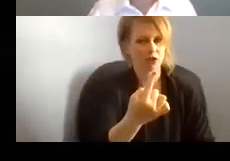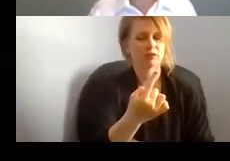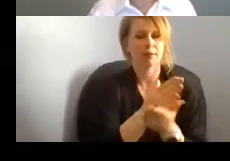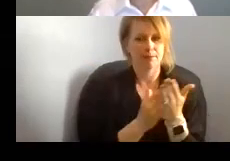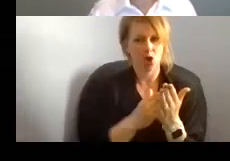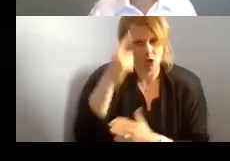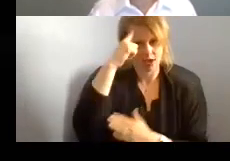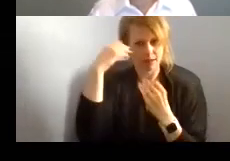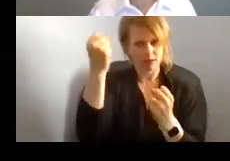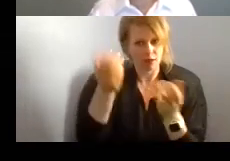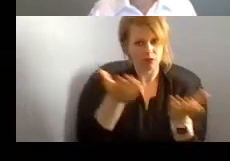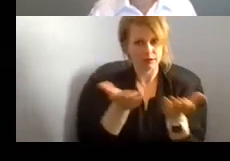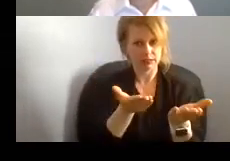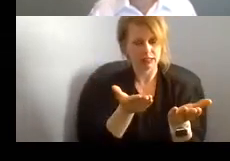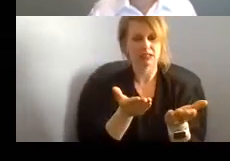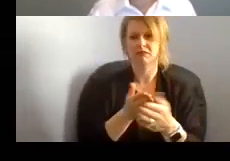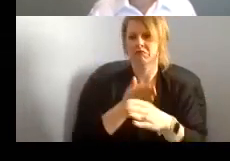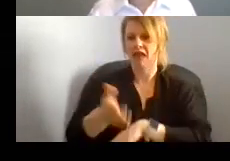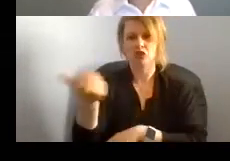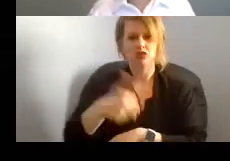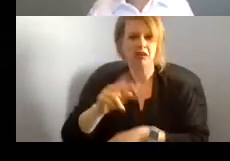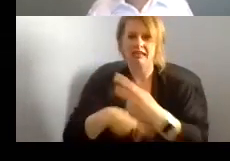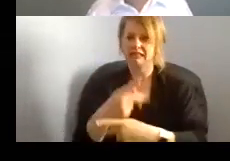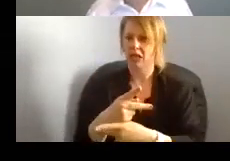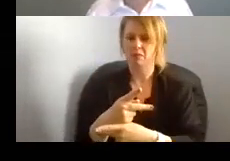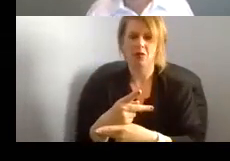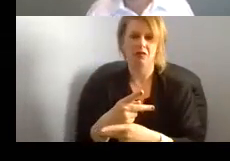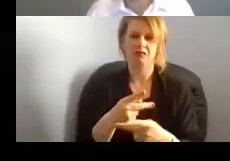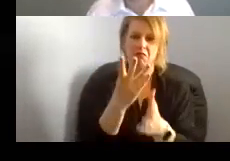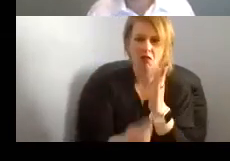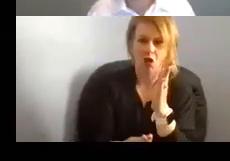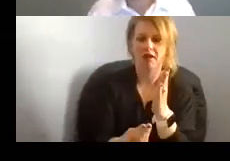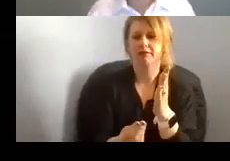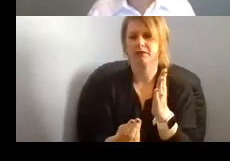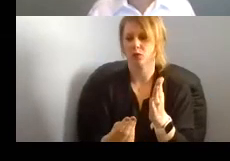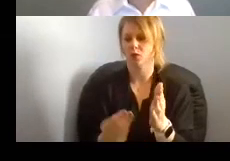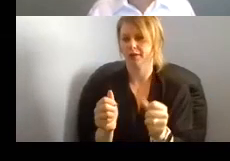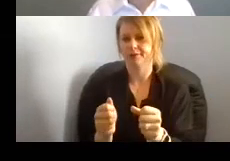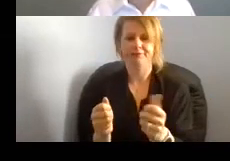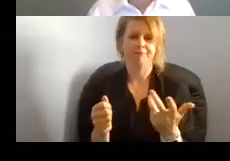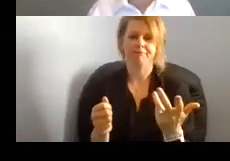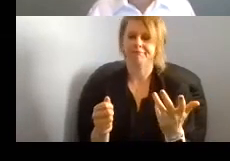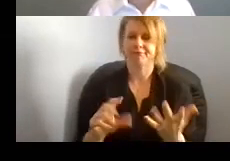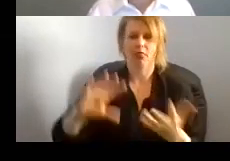aftermath of any crisis or loss and is something you should be considering as a primary focus.